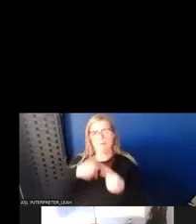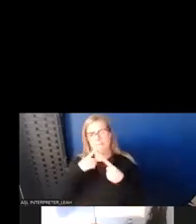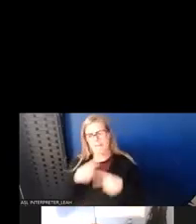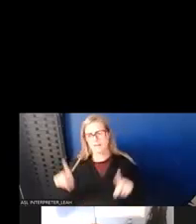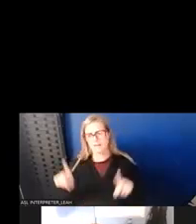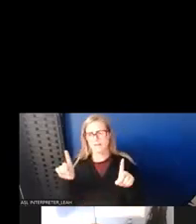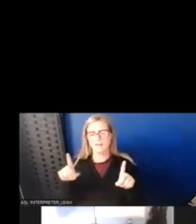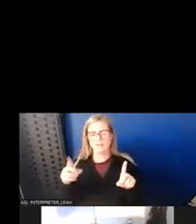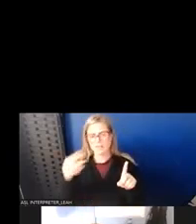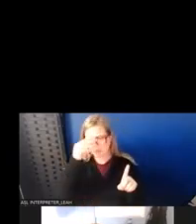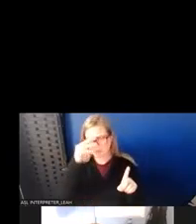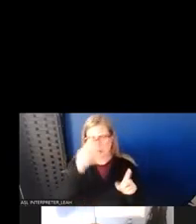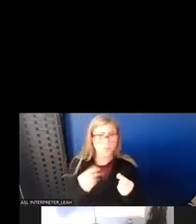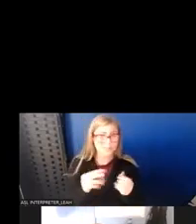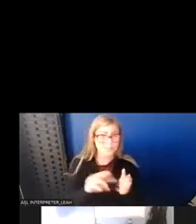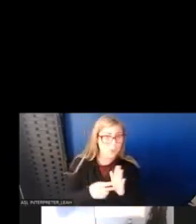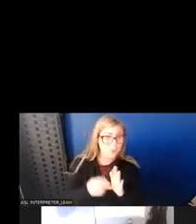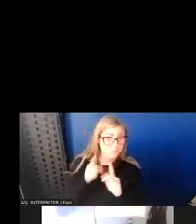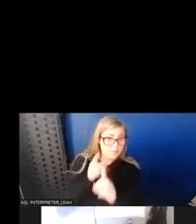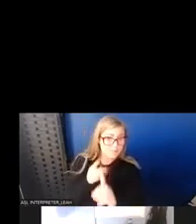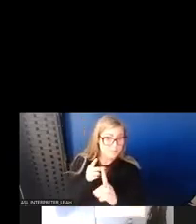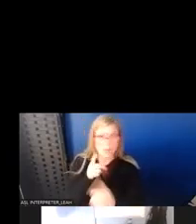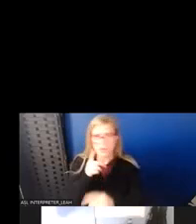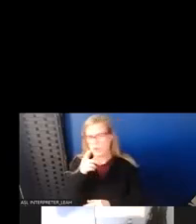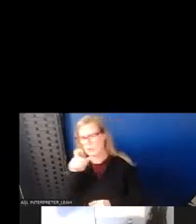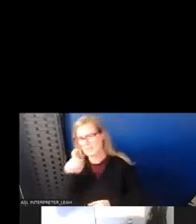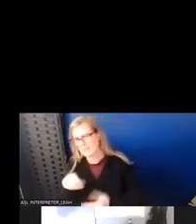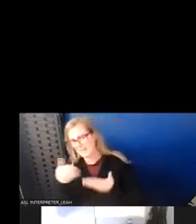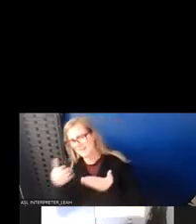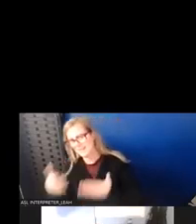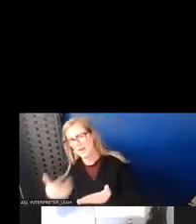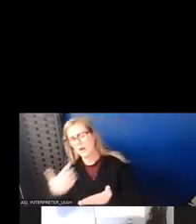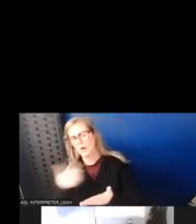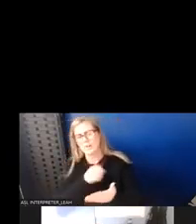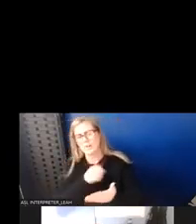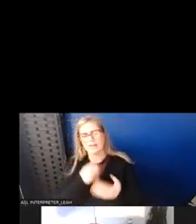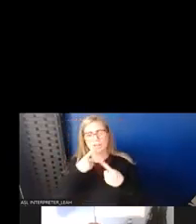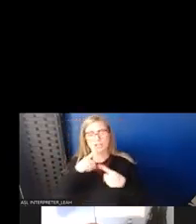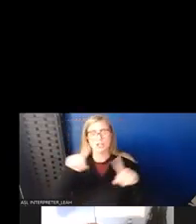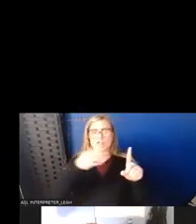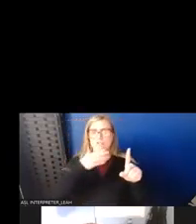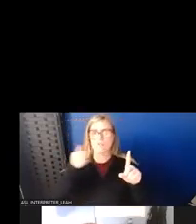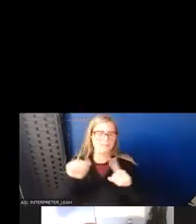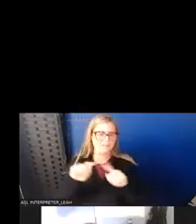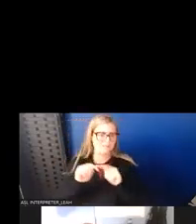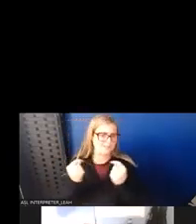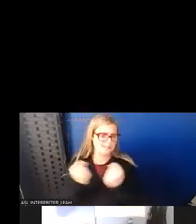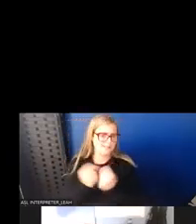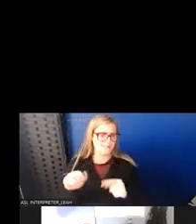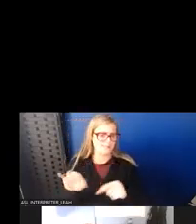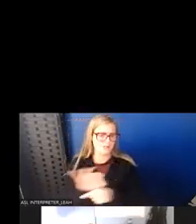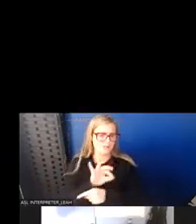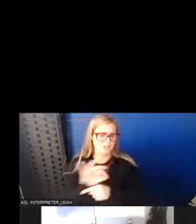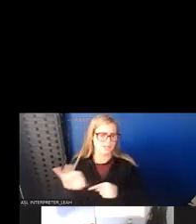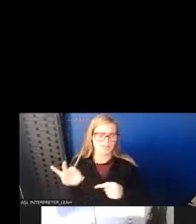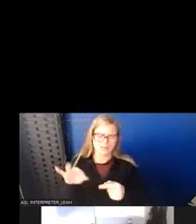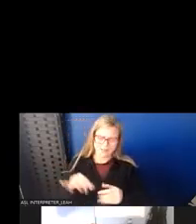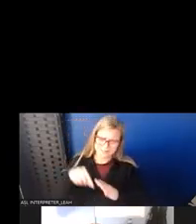the meetings and who needs to be there so that we can achieve best team functioning, deep integration and also foster community.